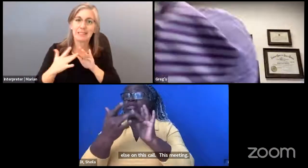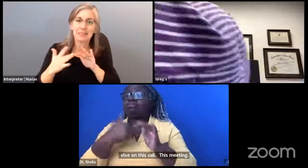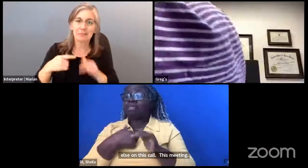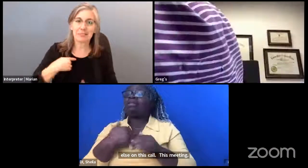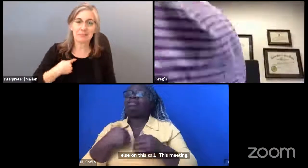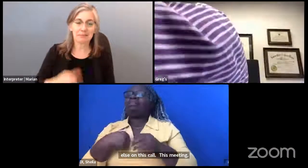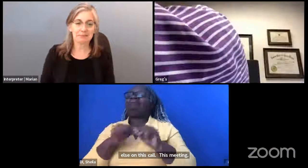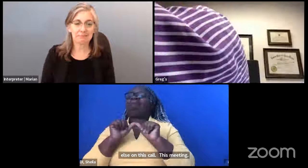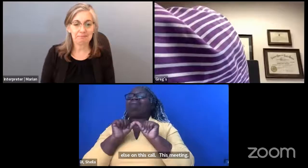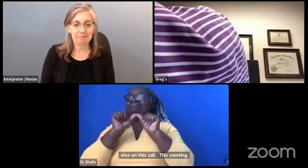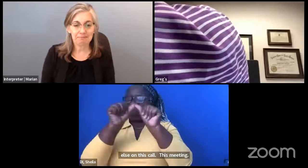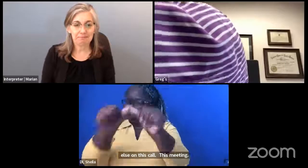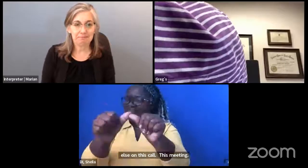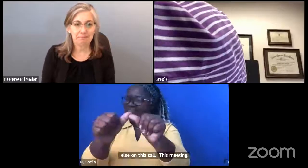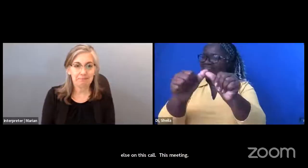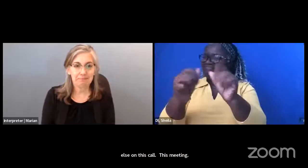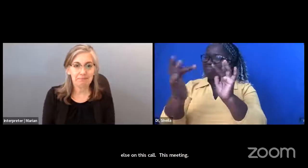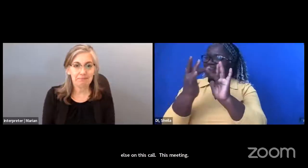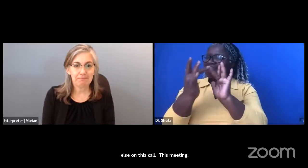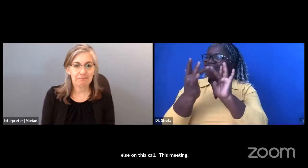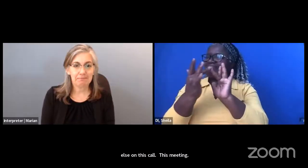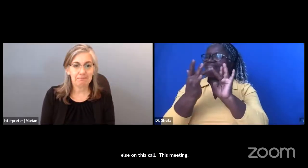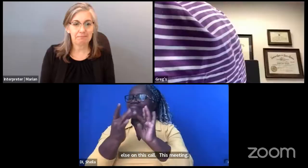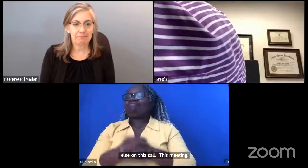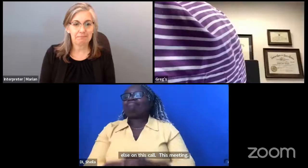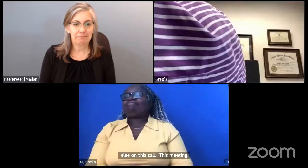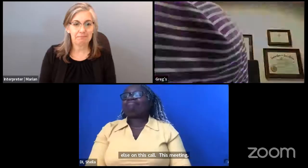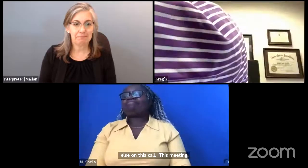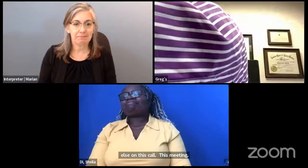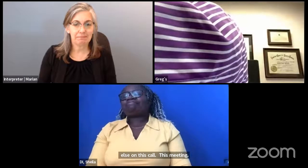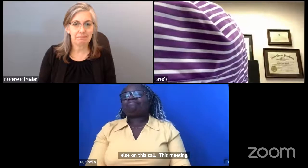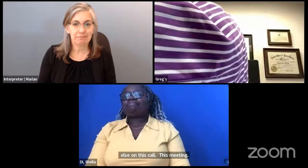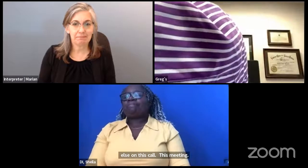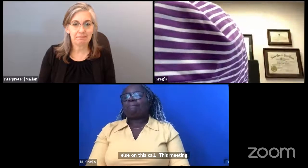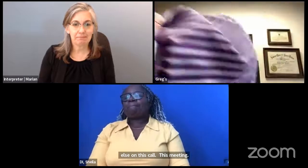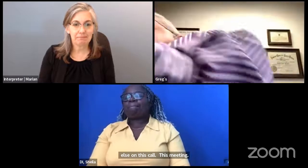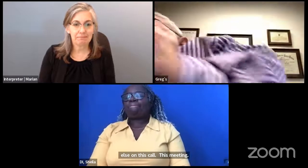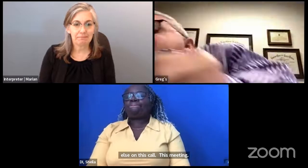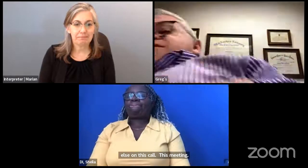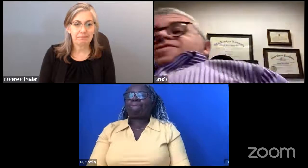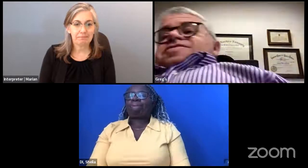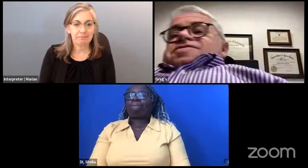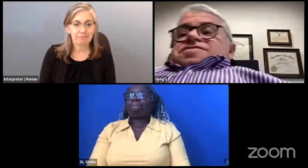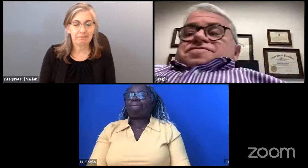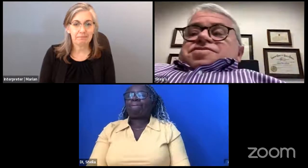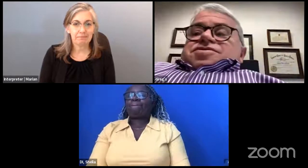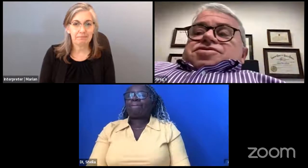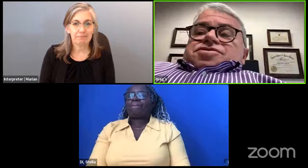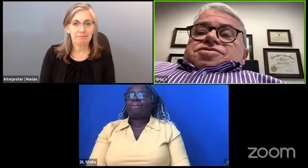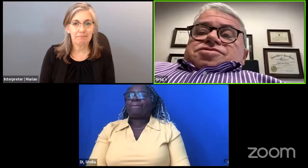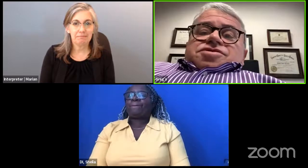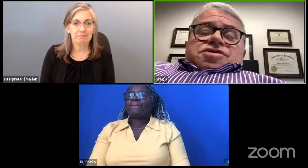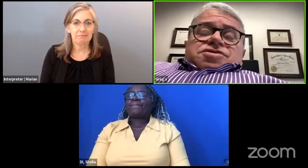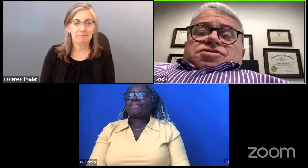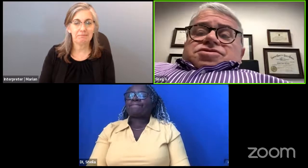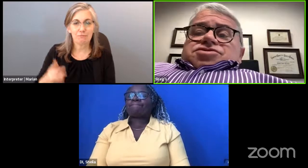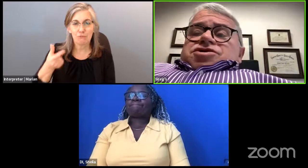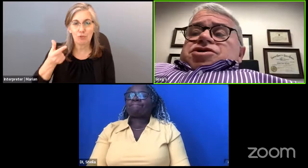Very good.